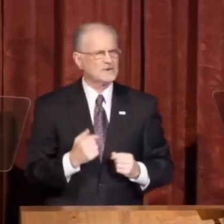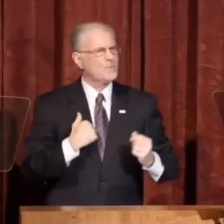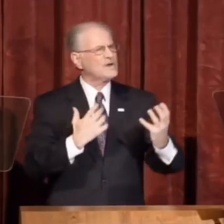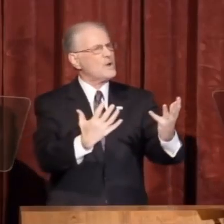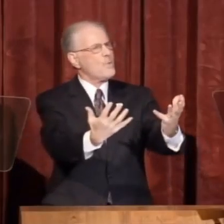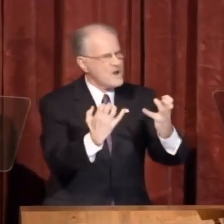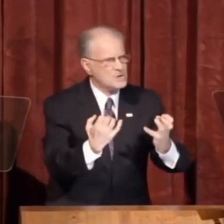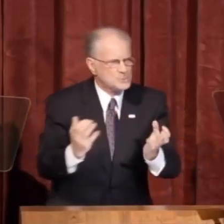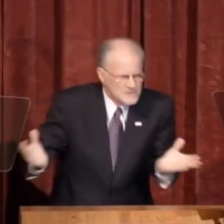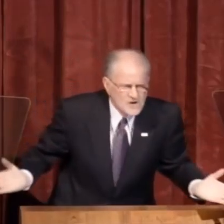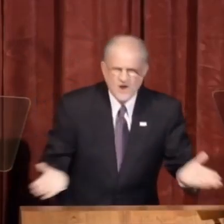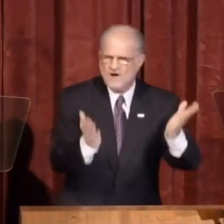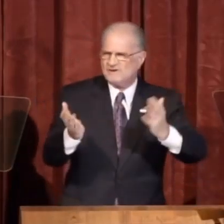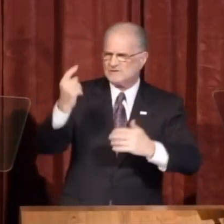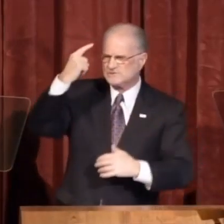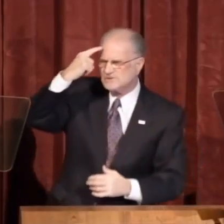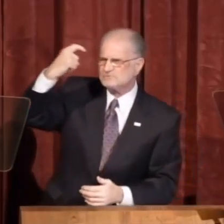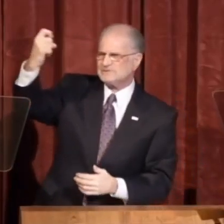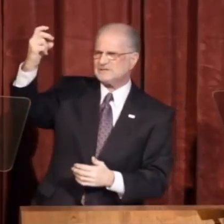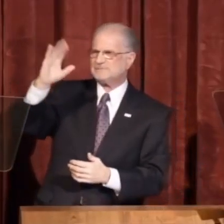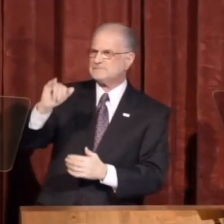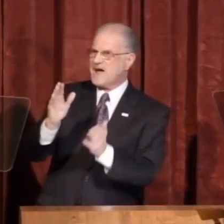Our thanks to all who have represented Gallaudet